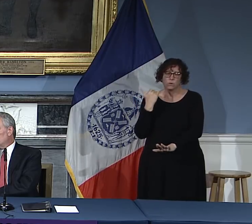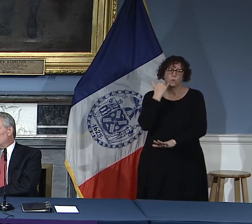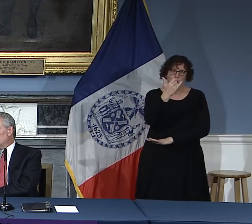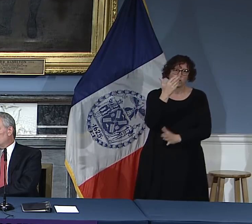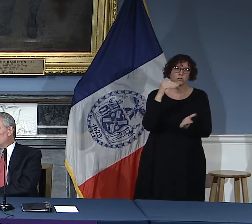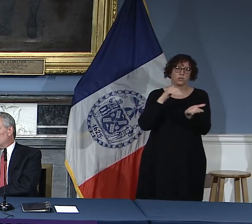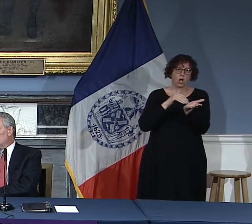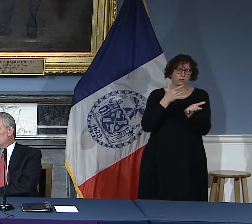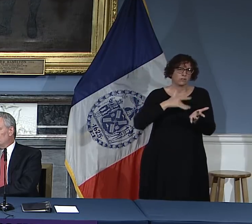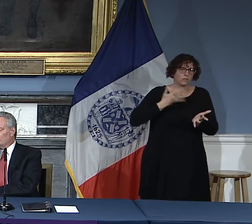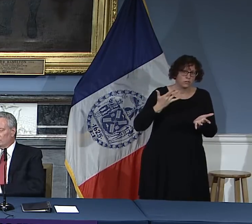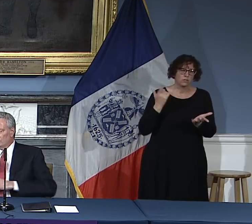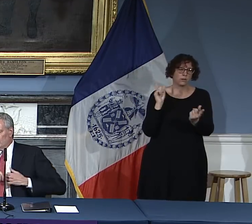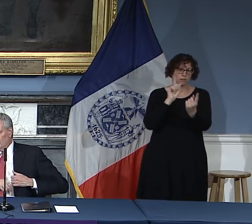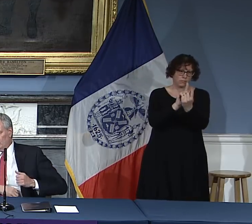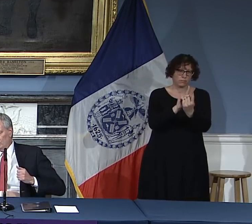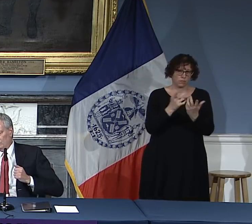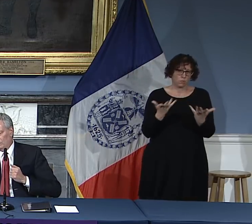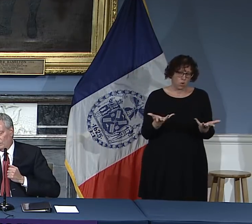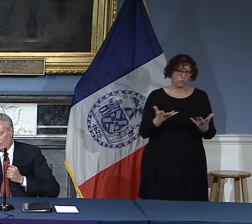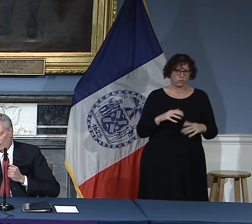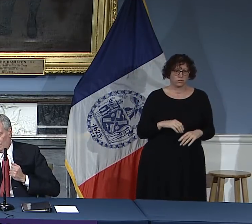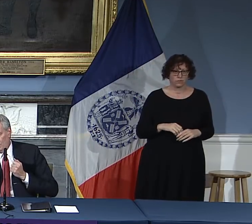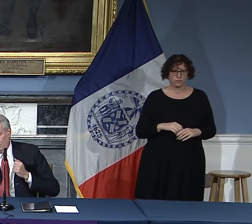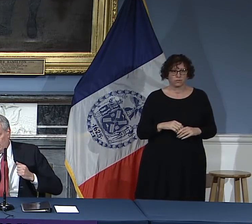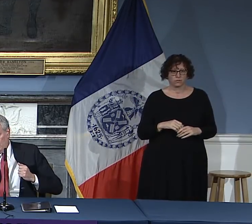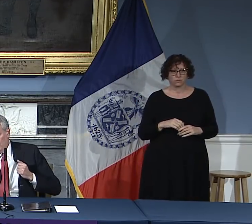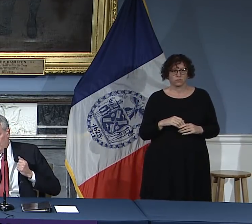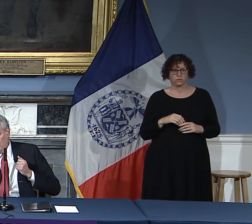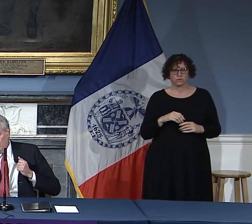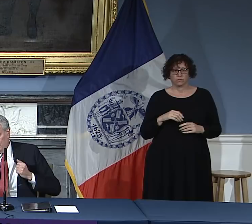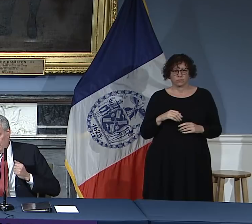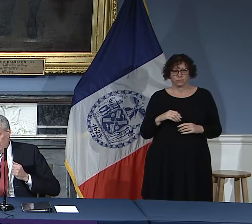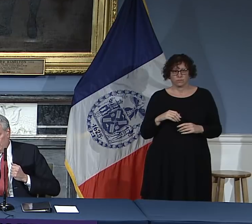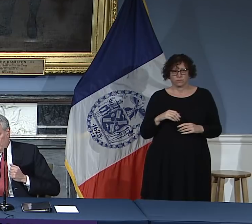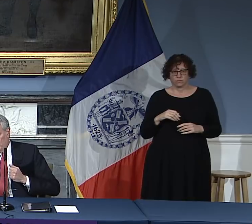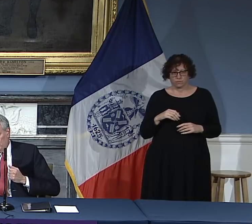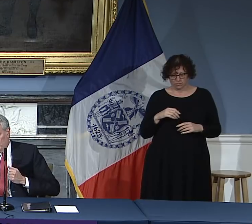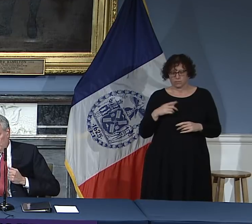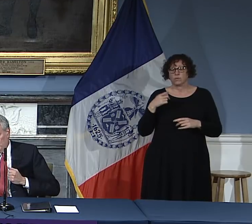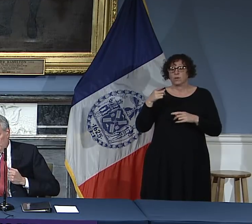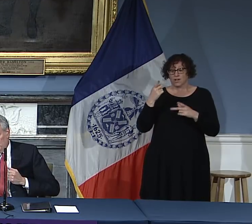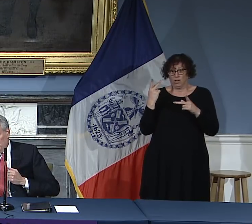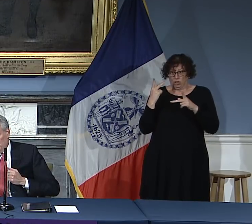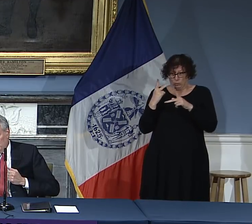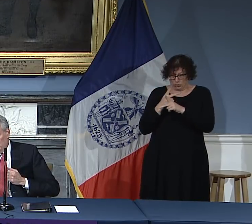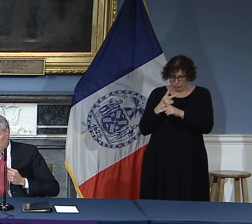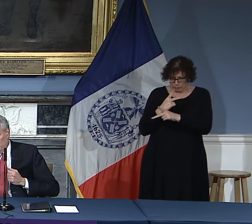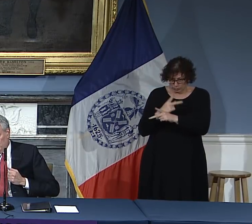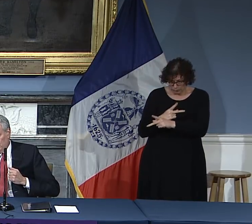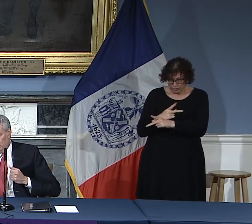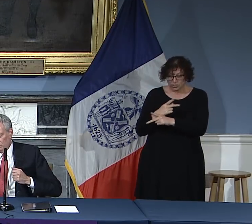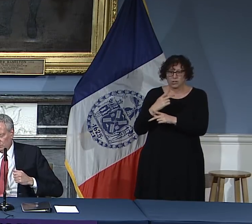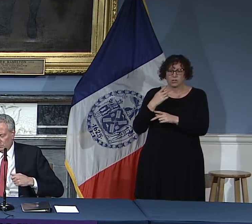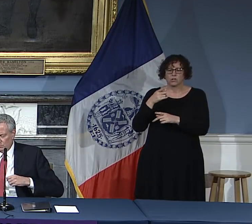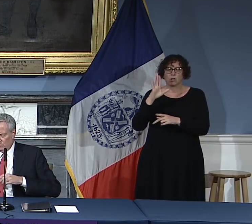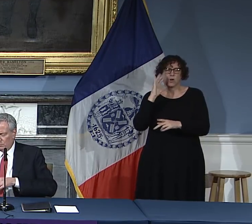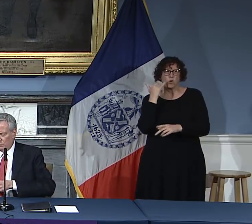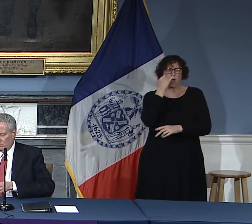THEY'RE NOT GTIETNGB ETETR. LASTLY, THOUGH WE ARE ASKING PEOPLE TO SOCIALLY DISANTCE,